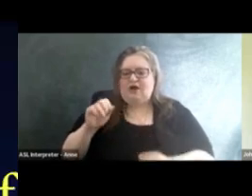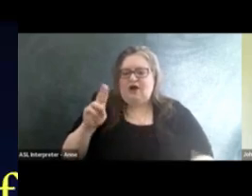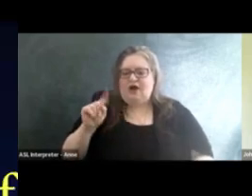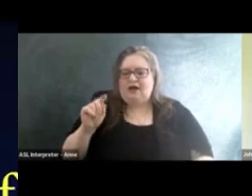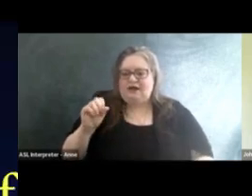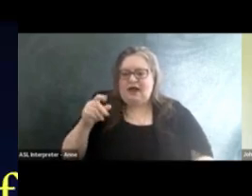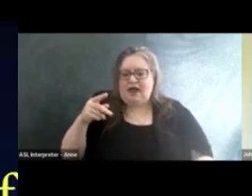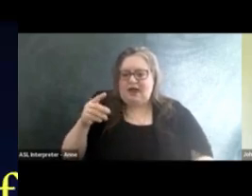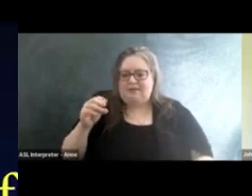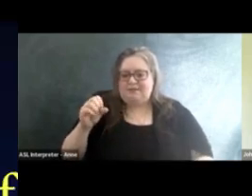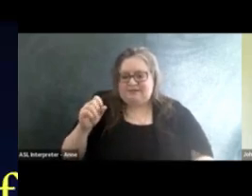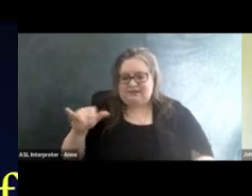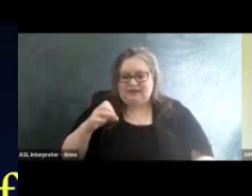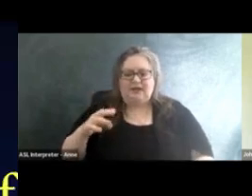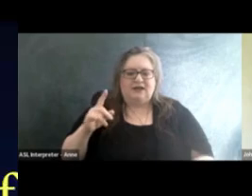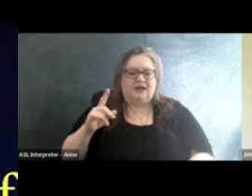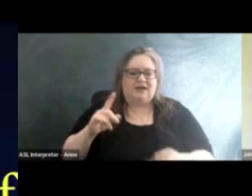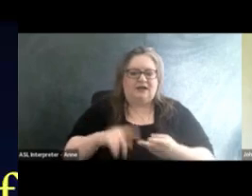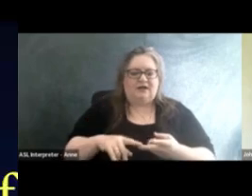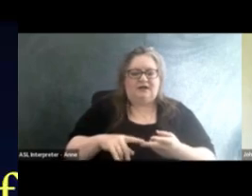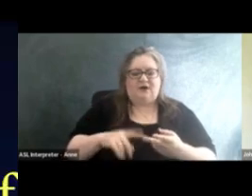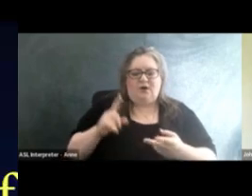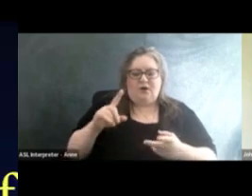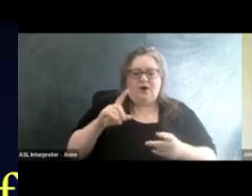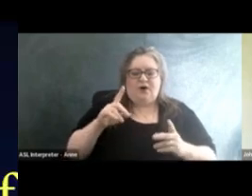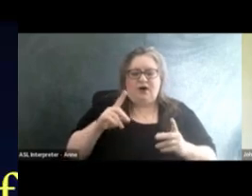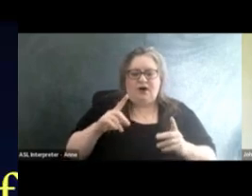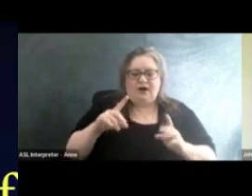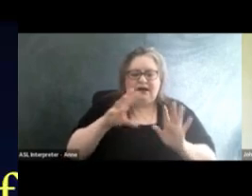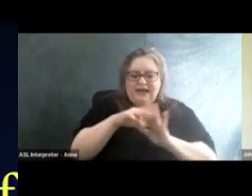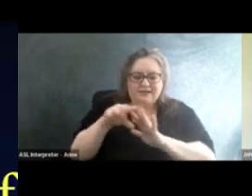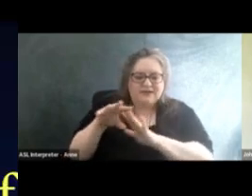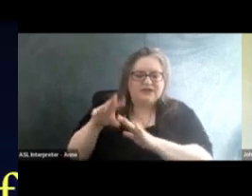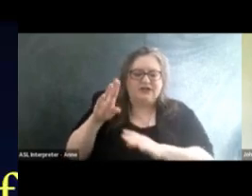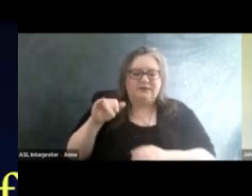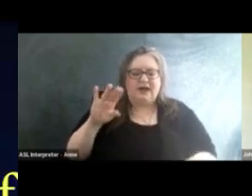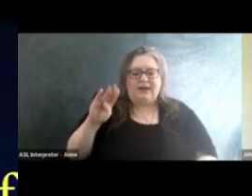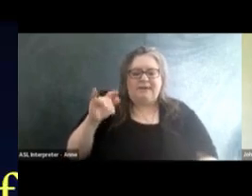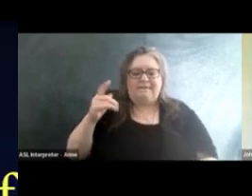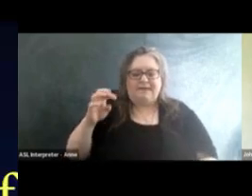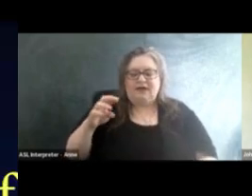later, imaging done by Bigler, consecutive cases of persons